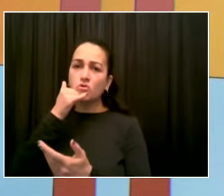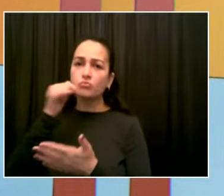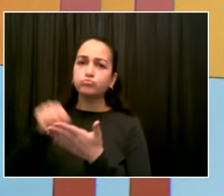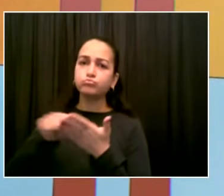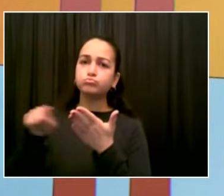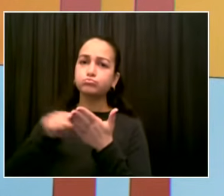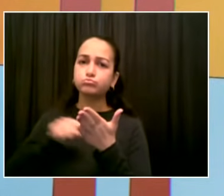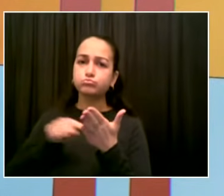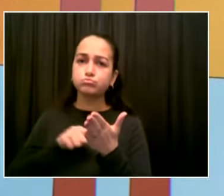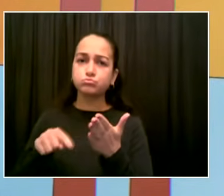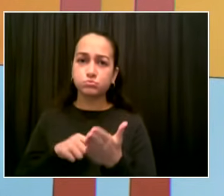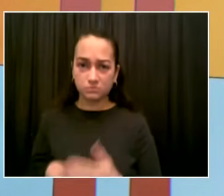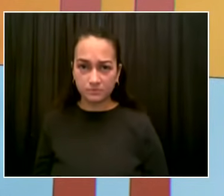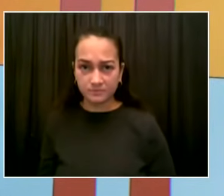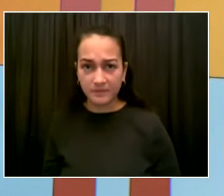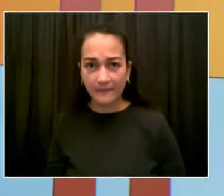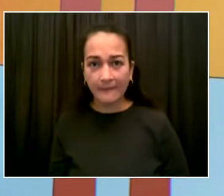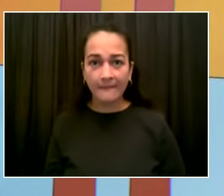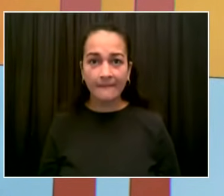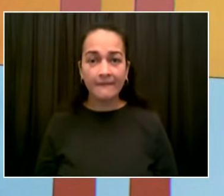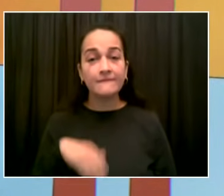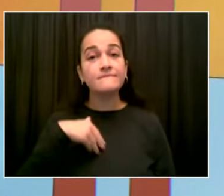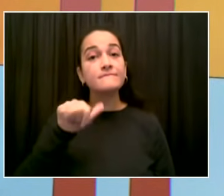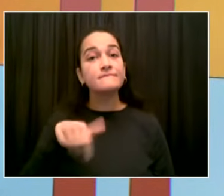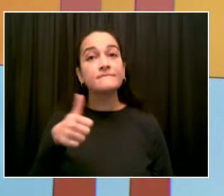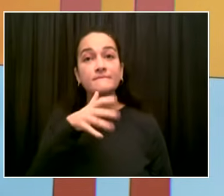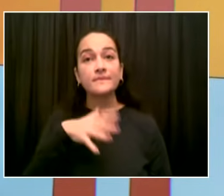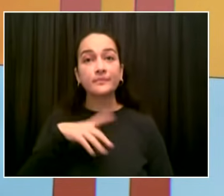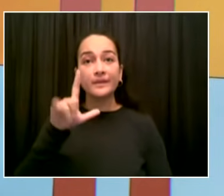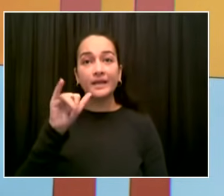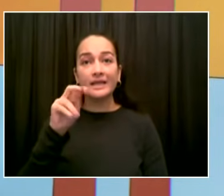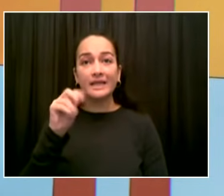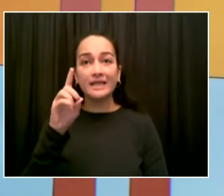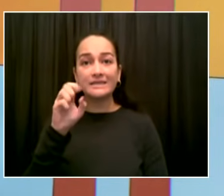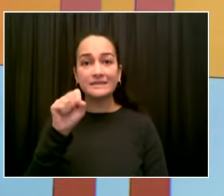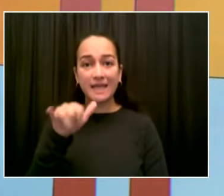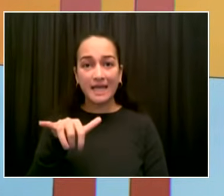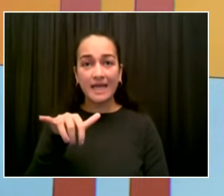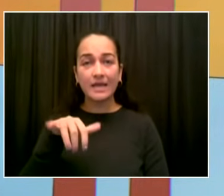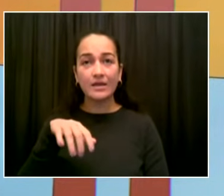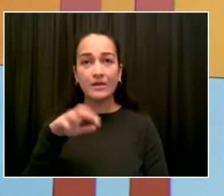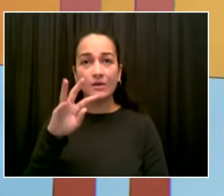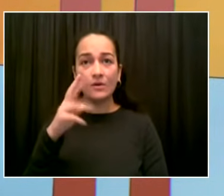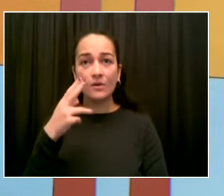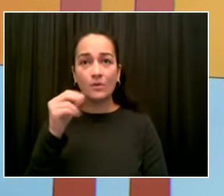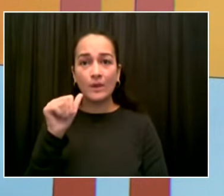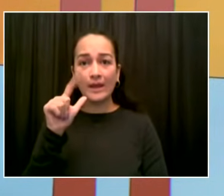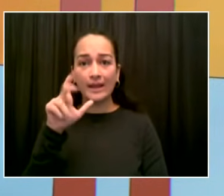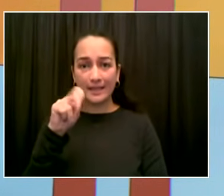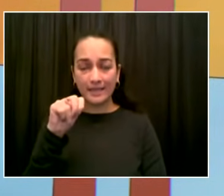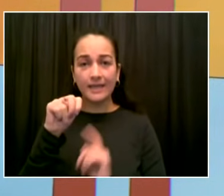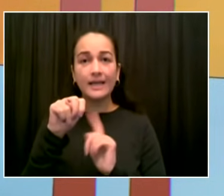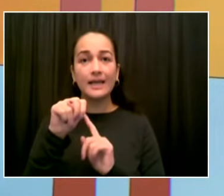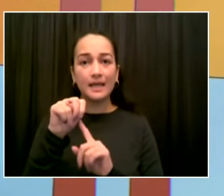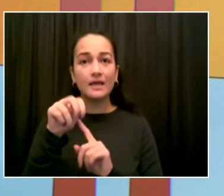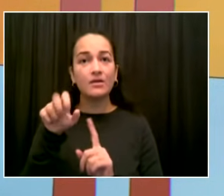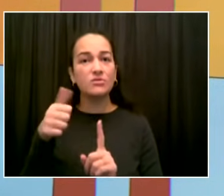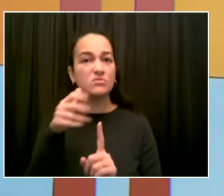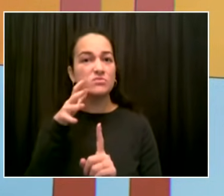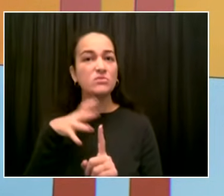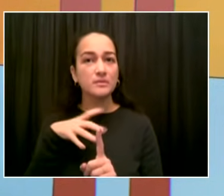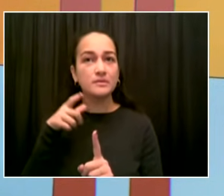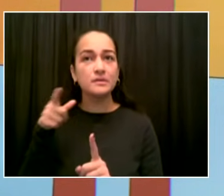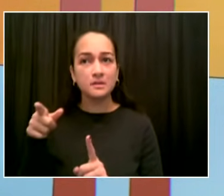THIS CAME UP IN